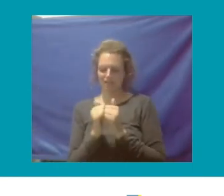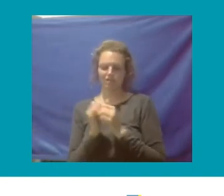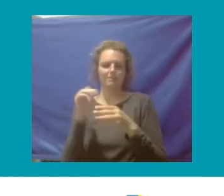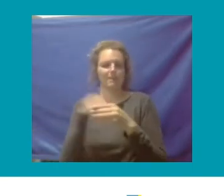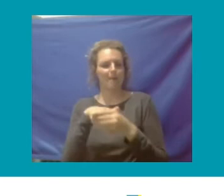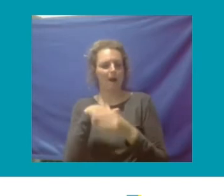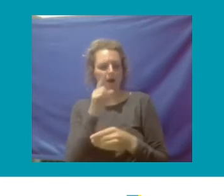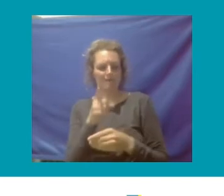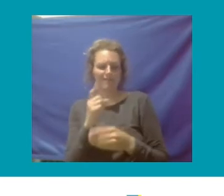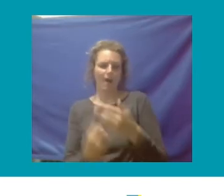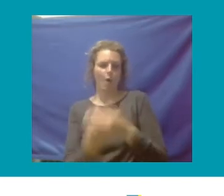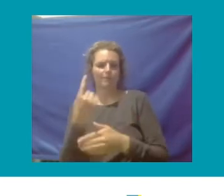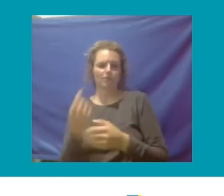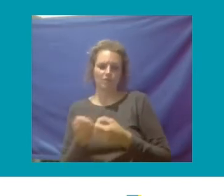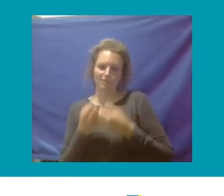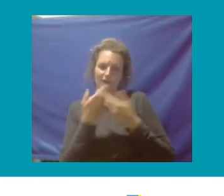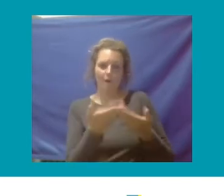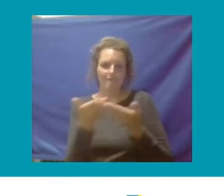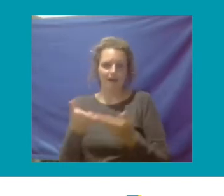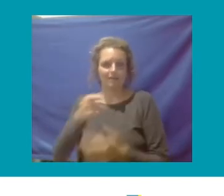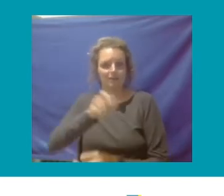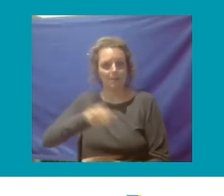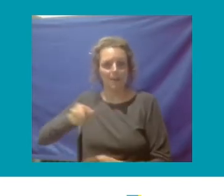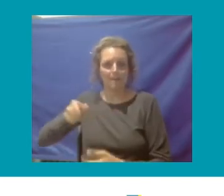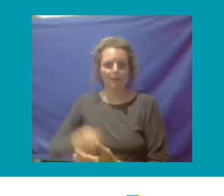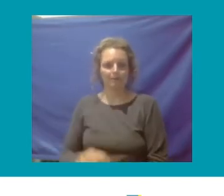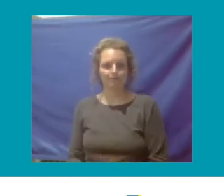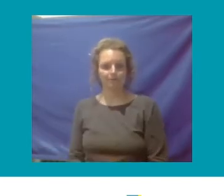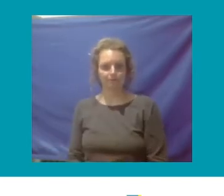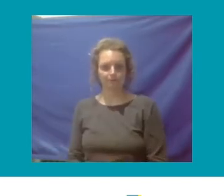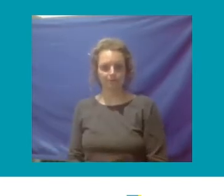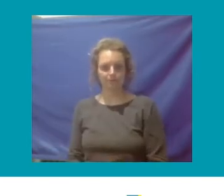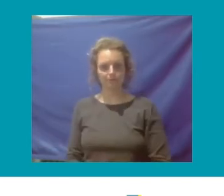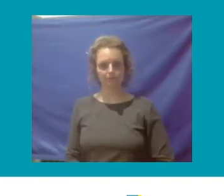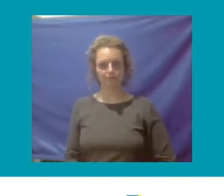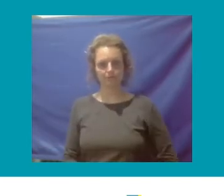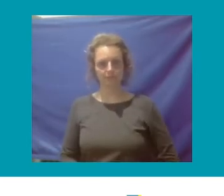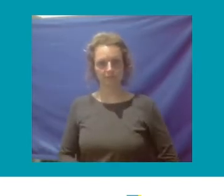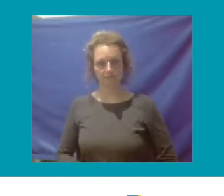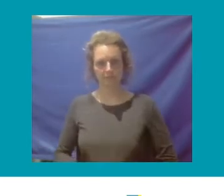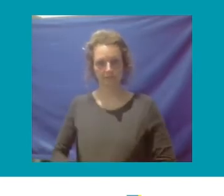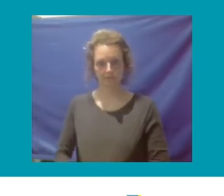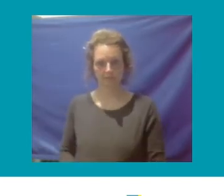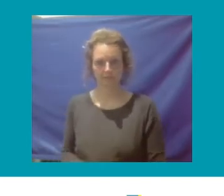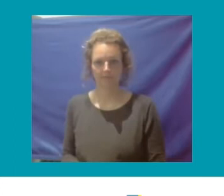I think that's a really good place to to wrap this section up on Toby.